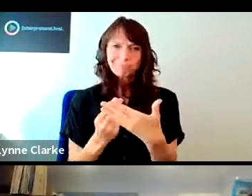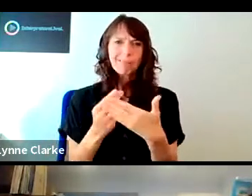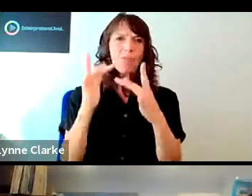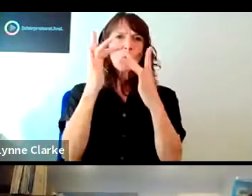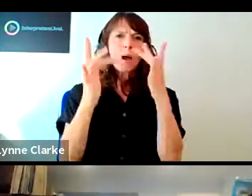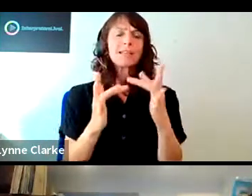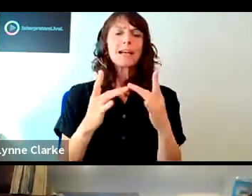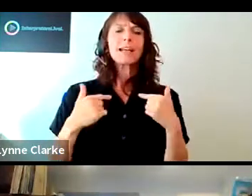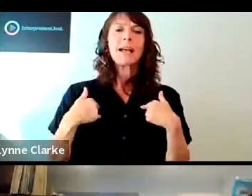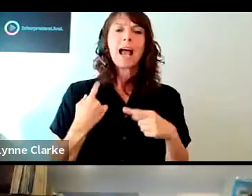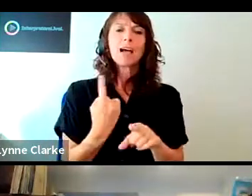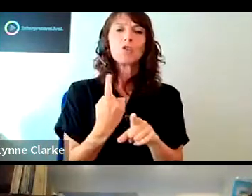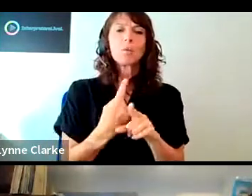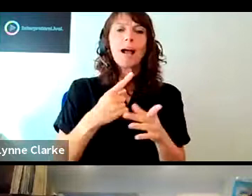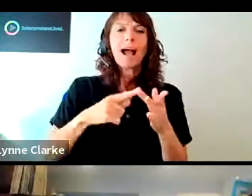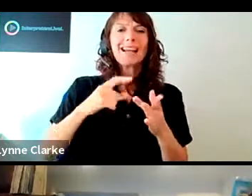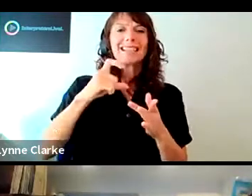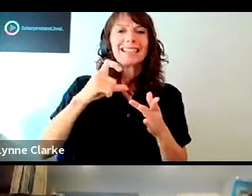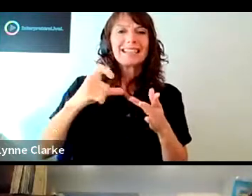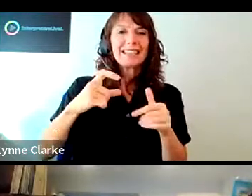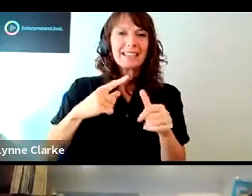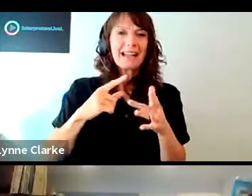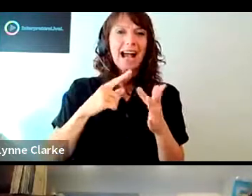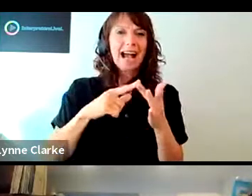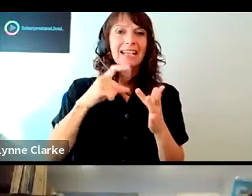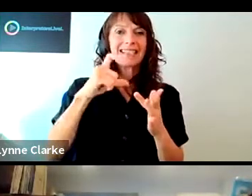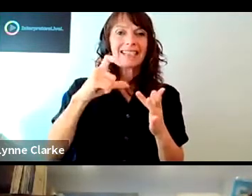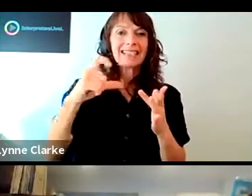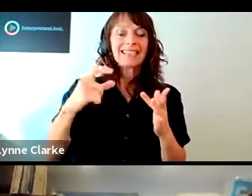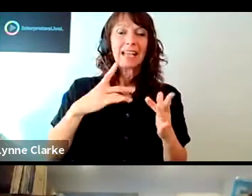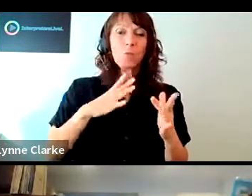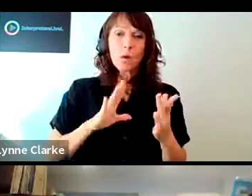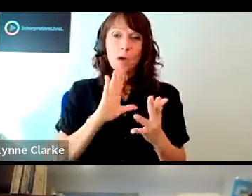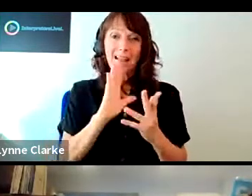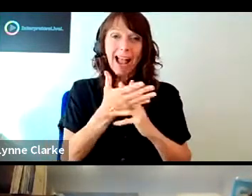communications and technology, because we want access to everything. We want access to be able